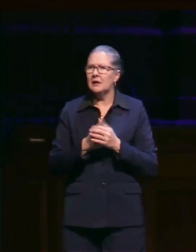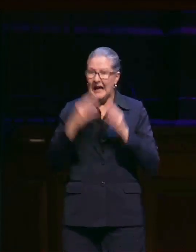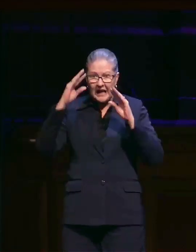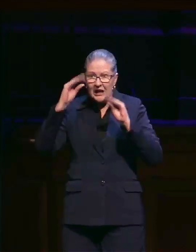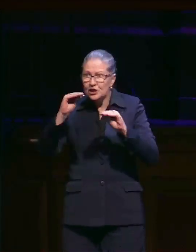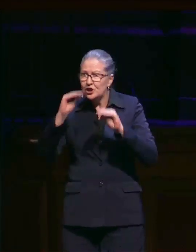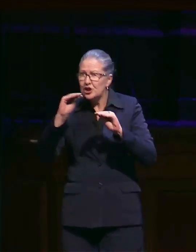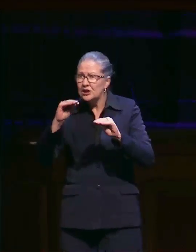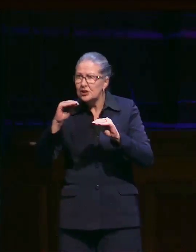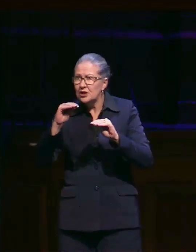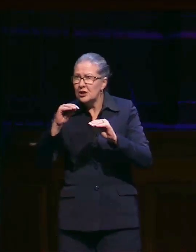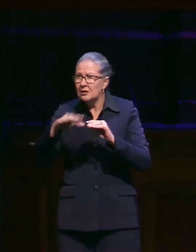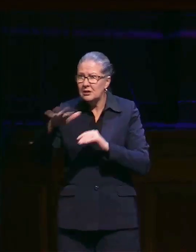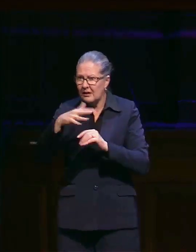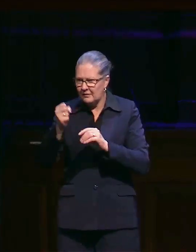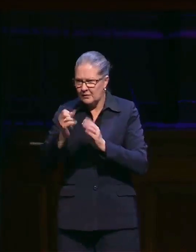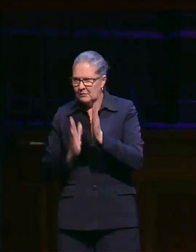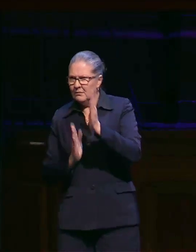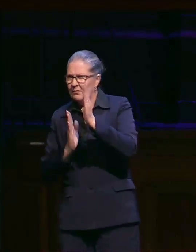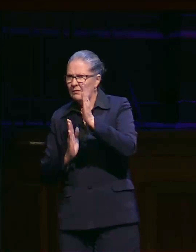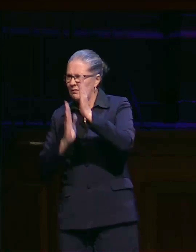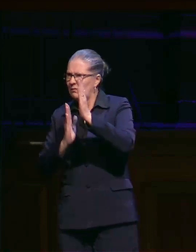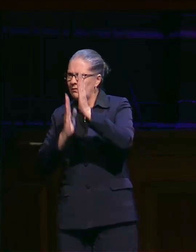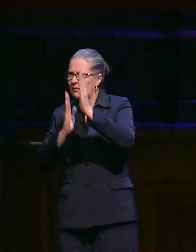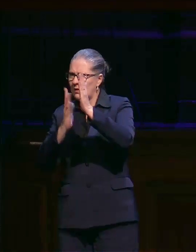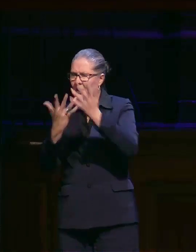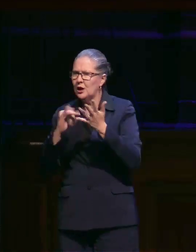underachievement it's plainly tied to Lea C's of social and economic